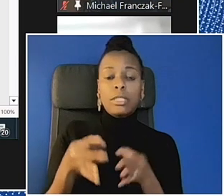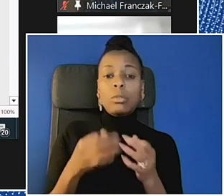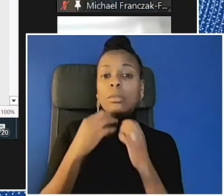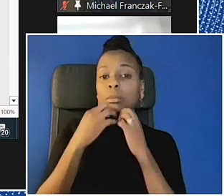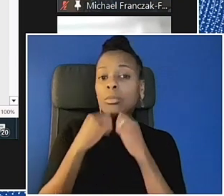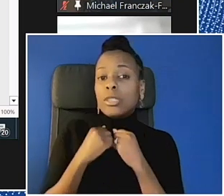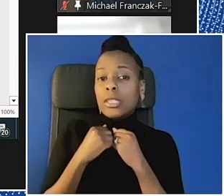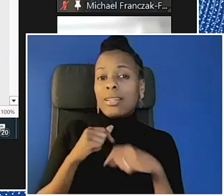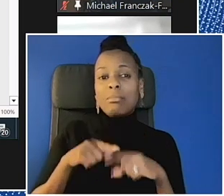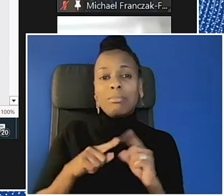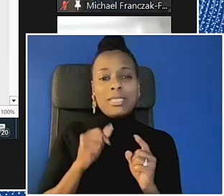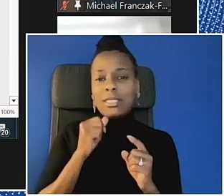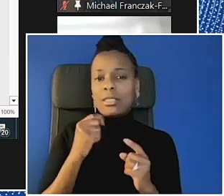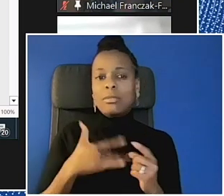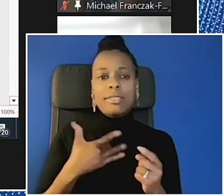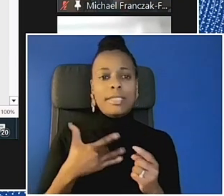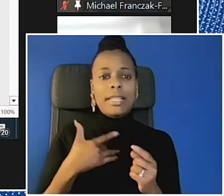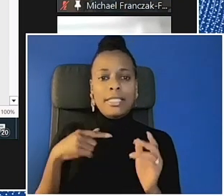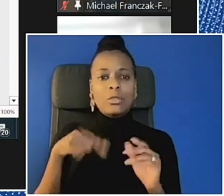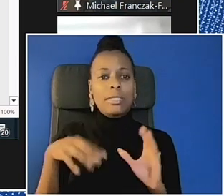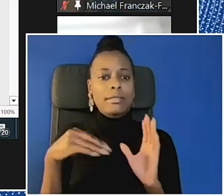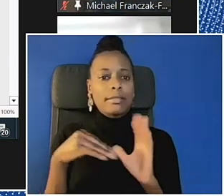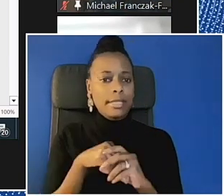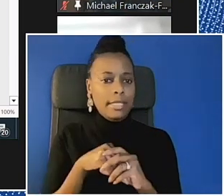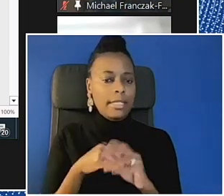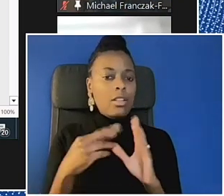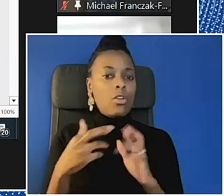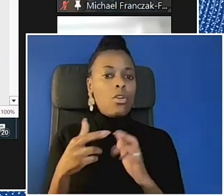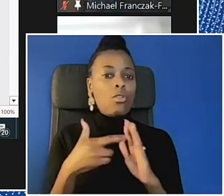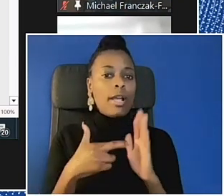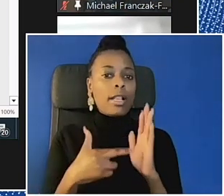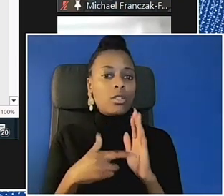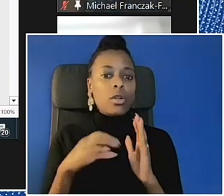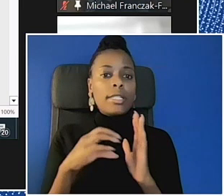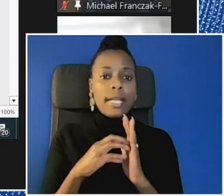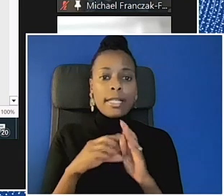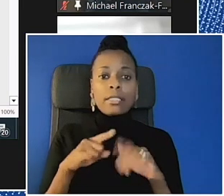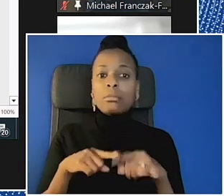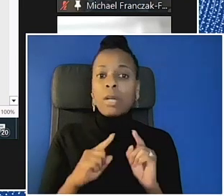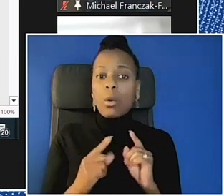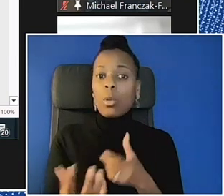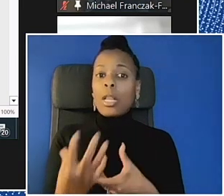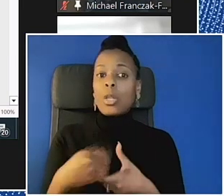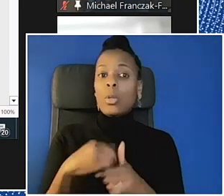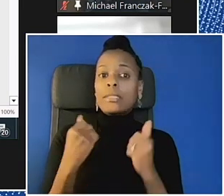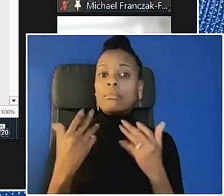go into the regulatory text, but we will work to include as many loans as possible under this provision.